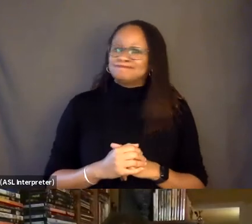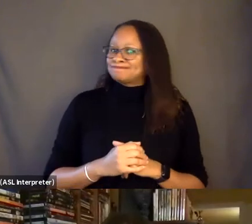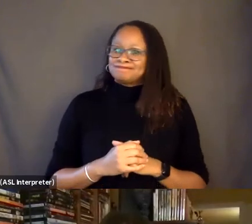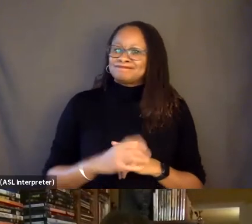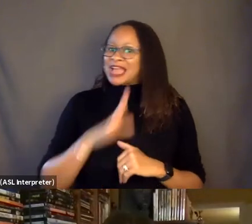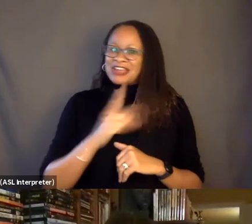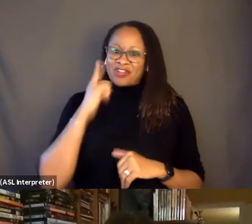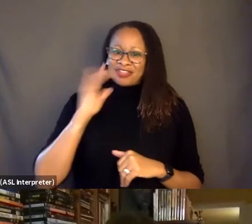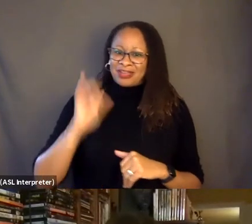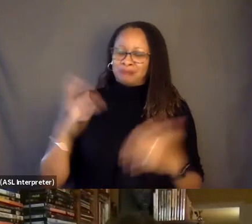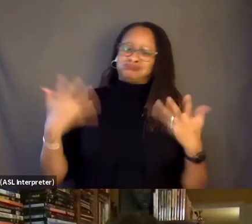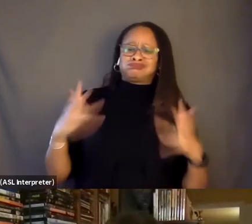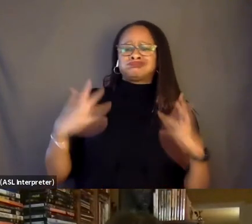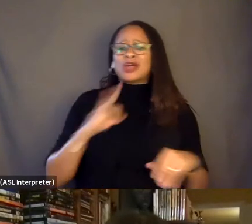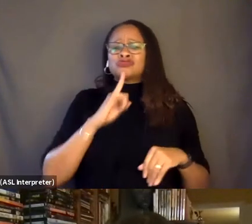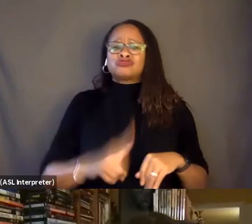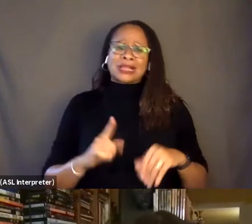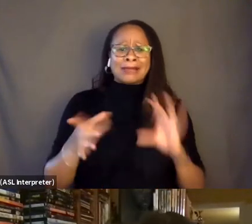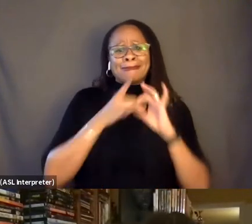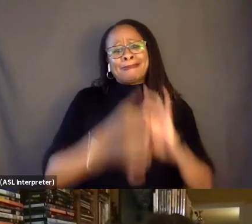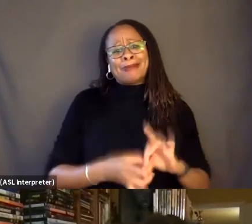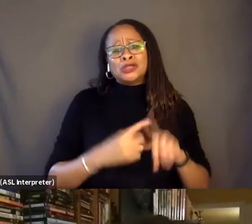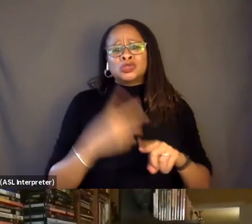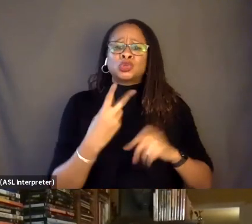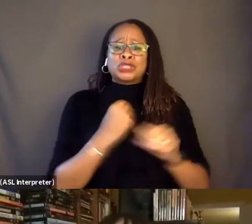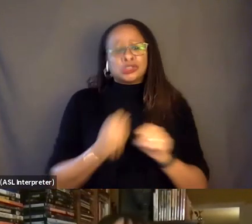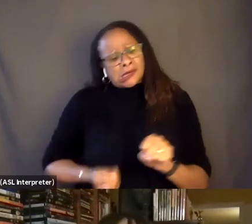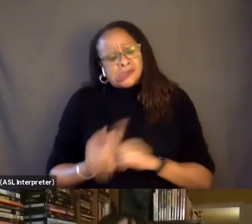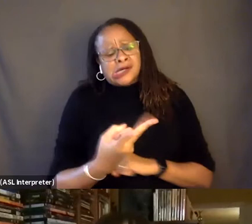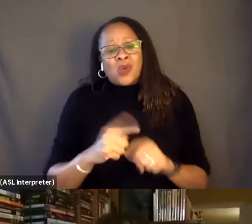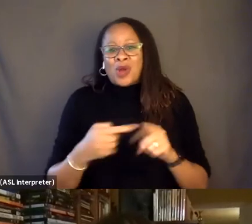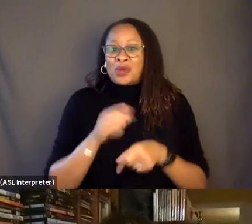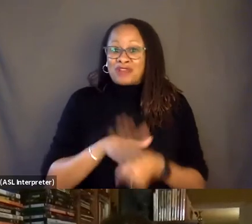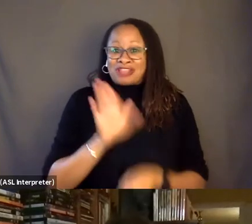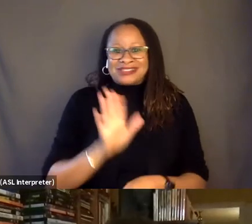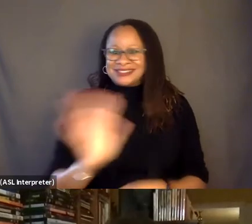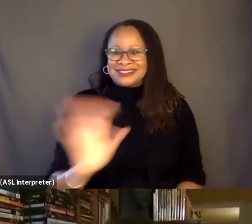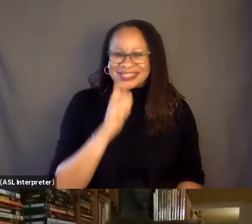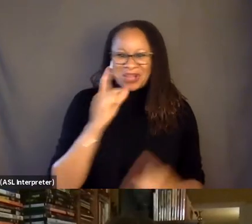"Oh this will be really relevant in two years," when we release. The fact that it has become that,